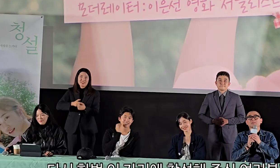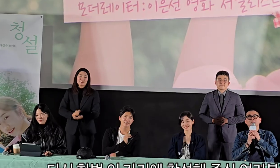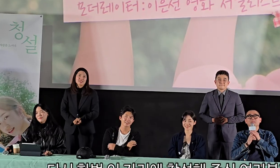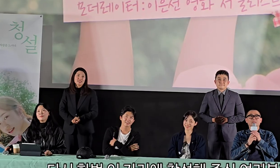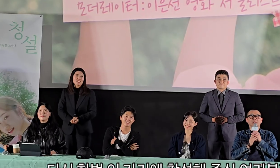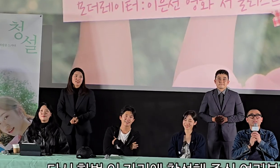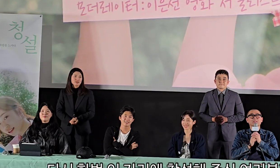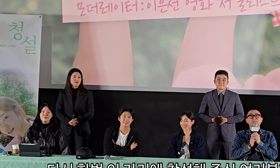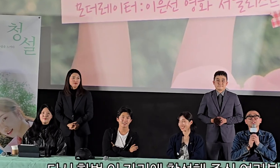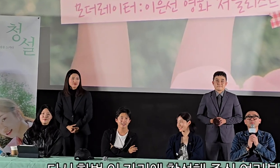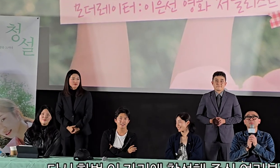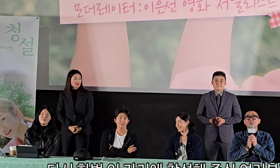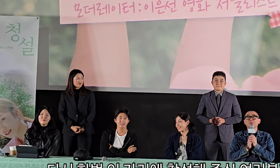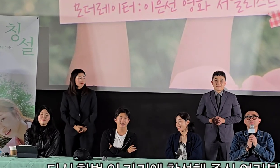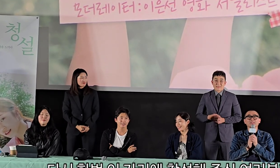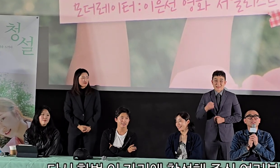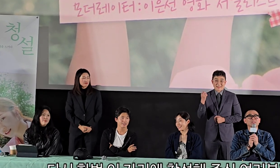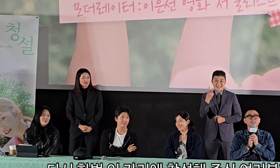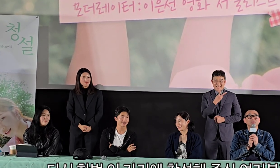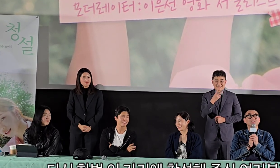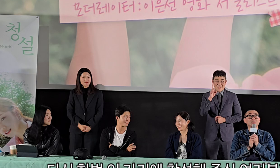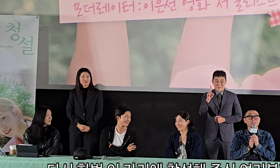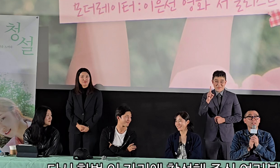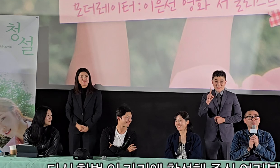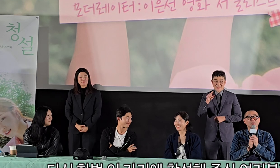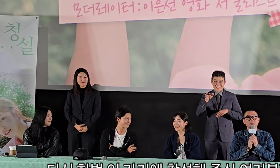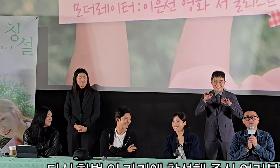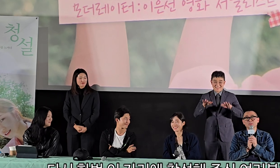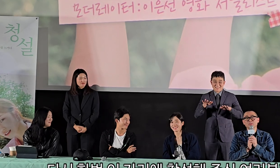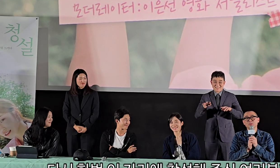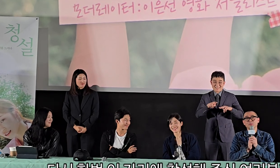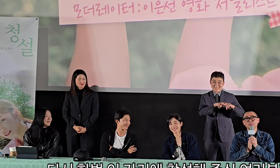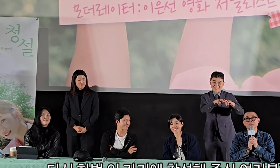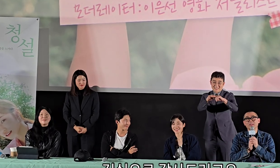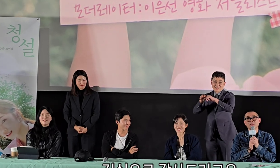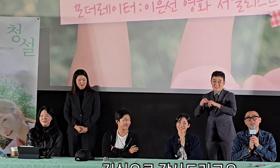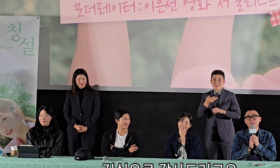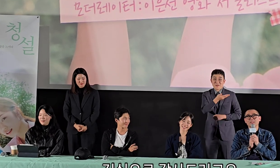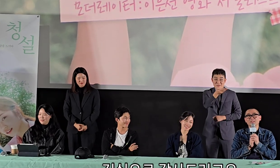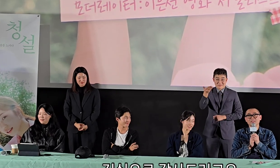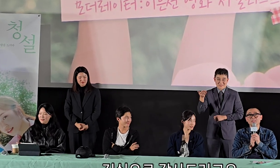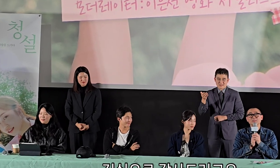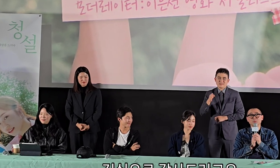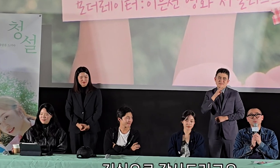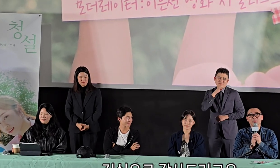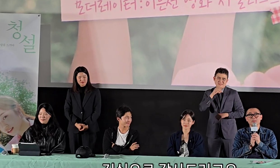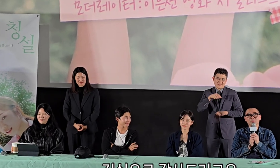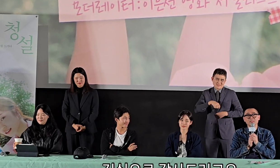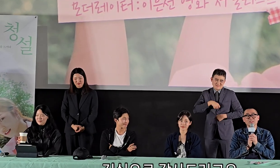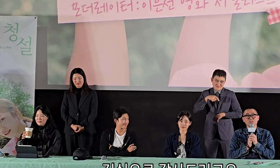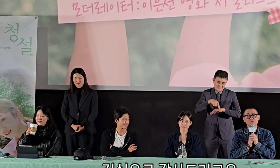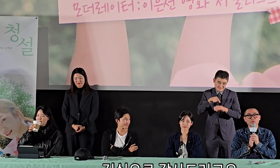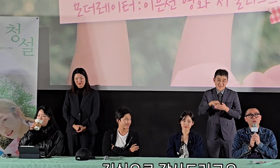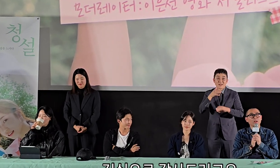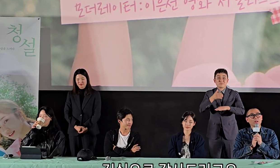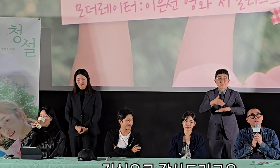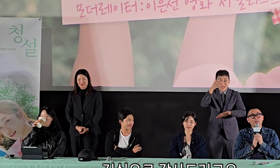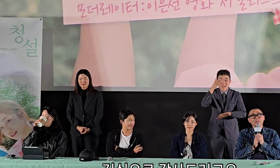We sincerely thank everyone who attended.